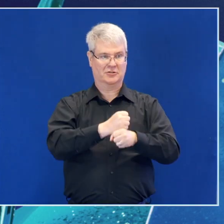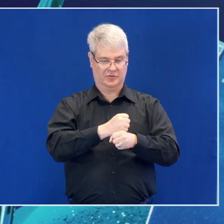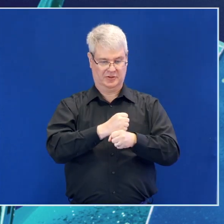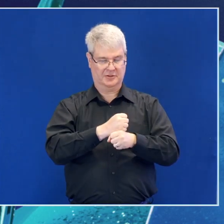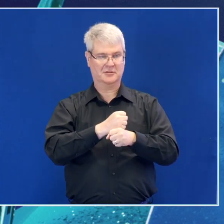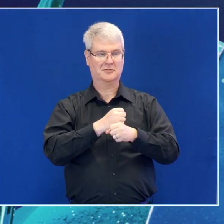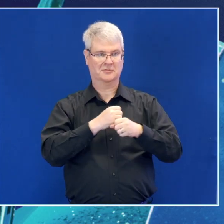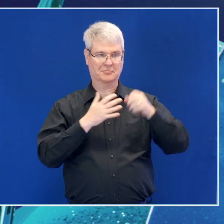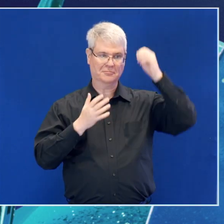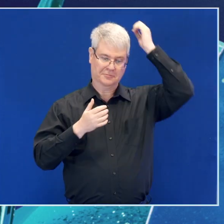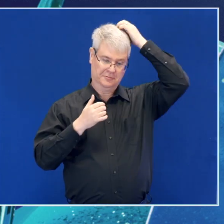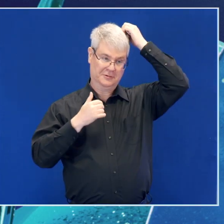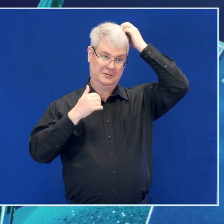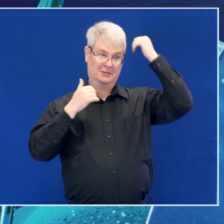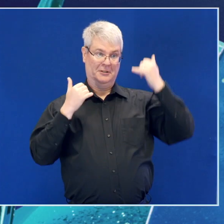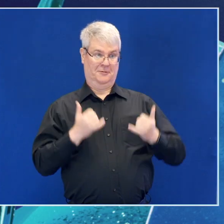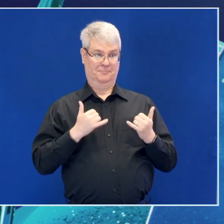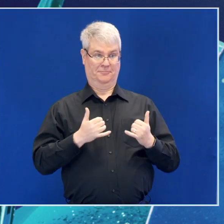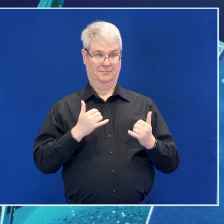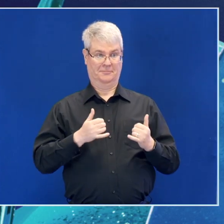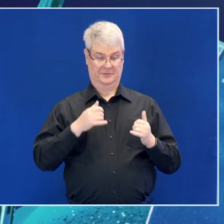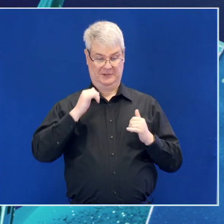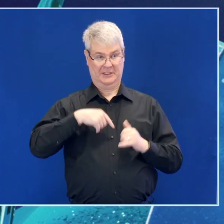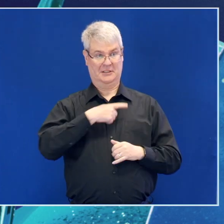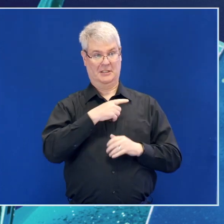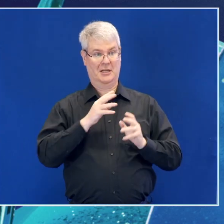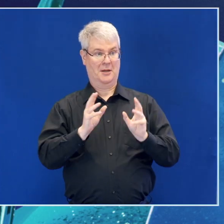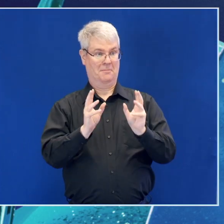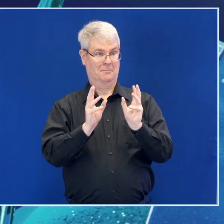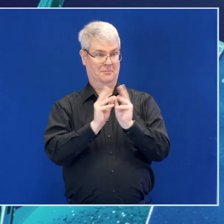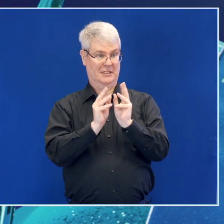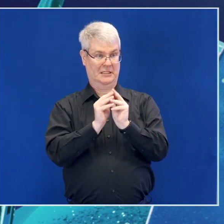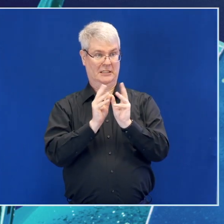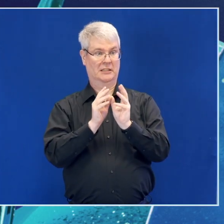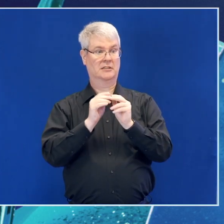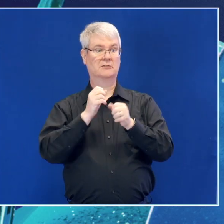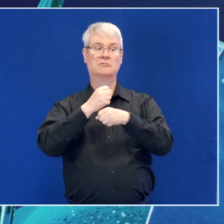of meeting notes generated by Copilot.